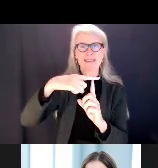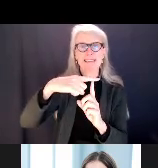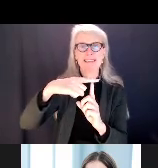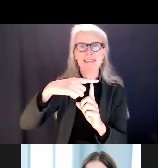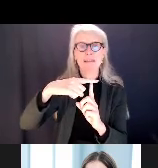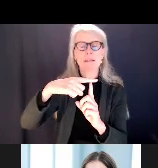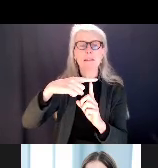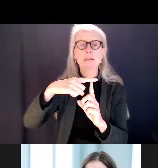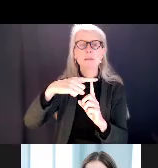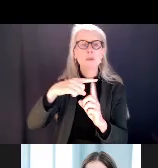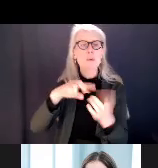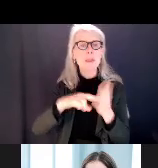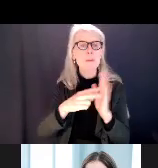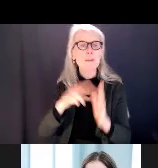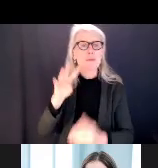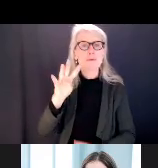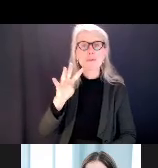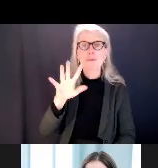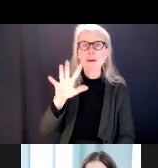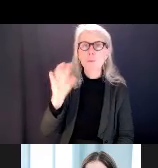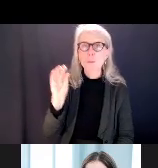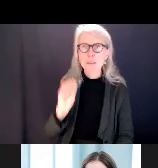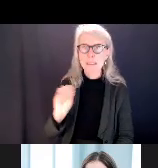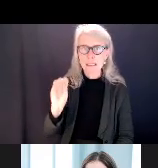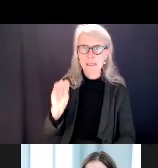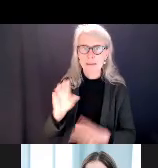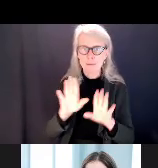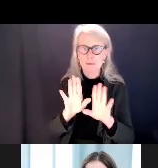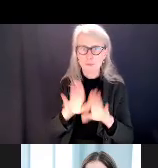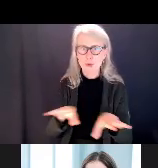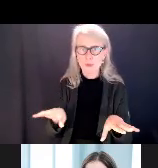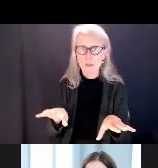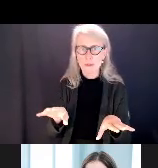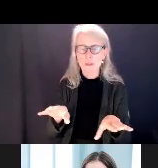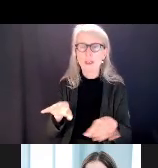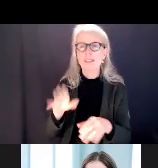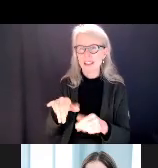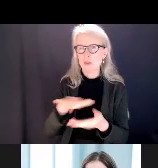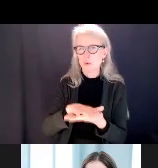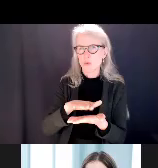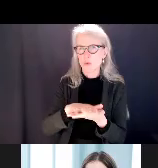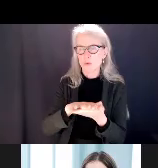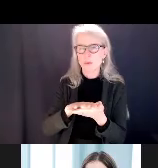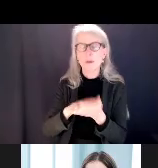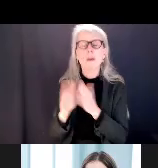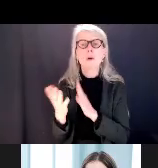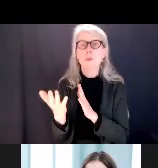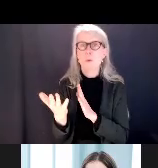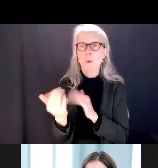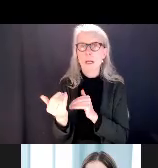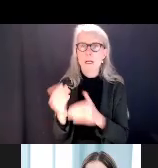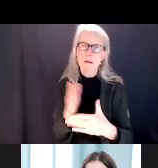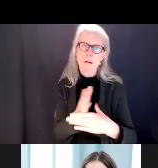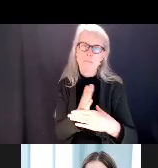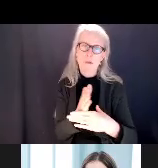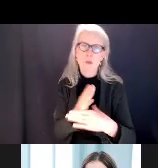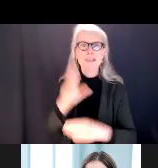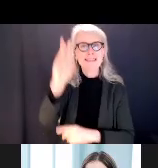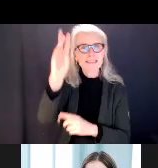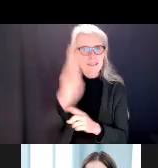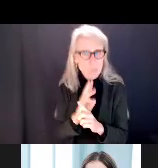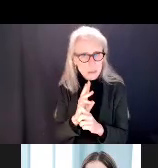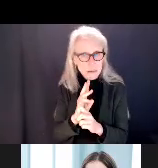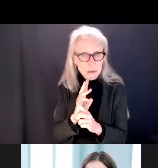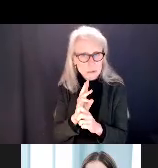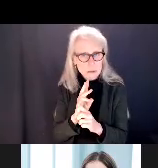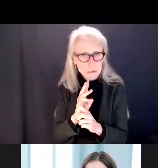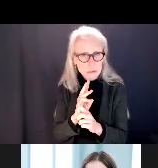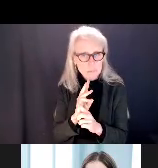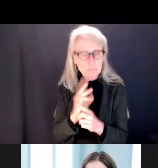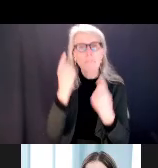45% of the children who attend Grandview wait an average of 6 months before they're seen for